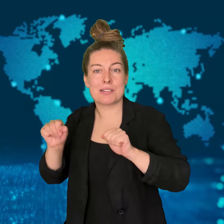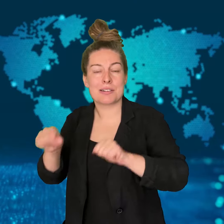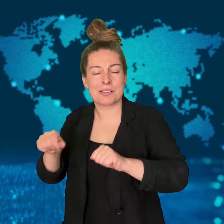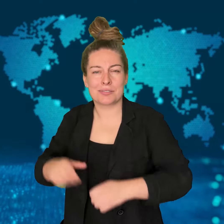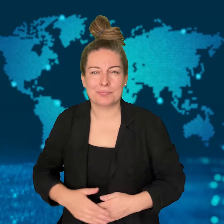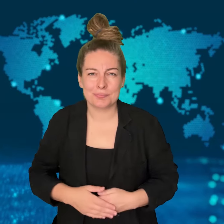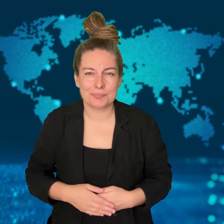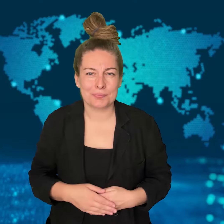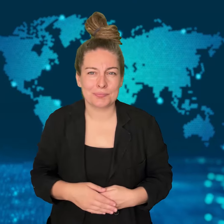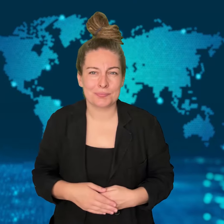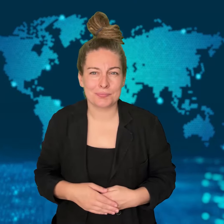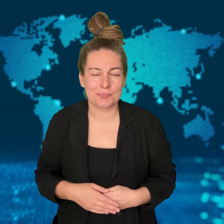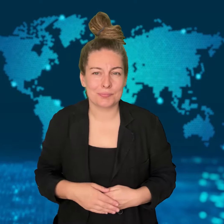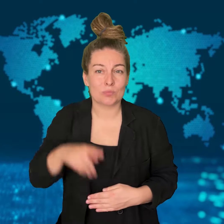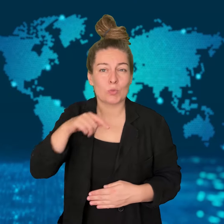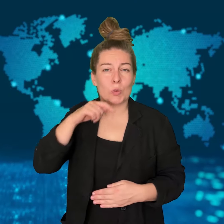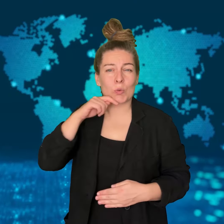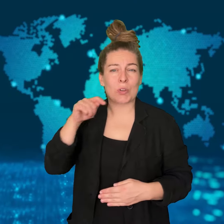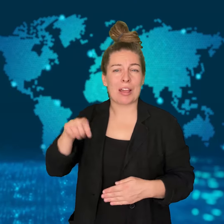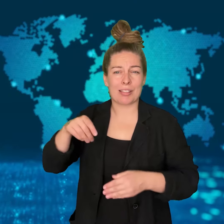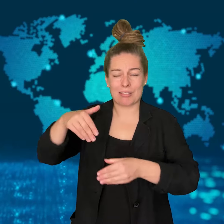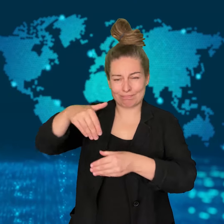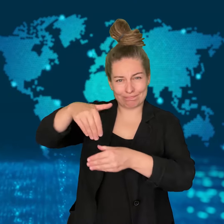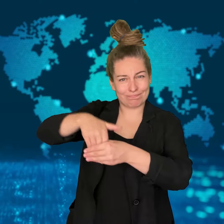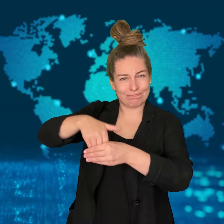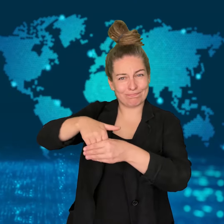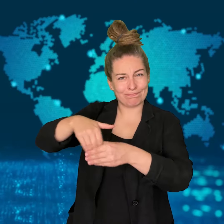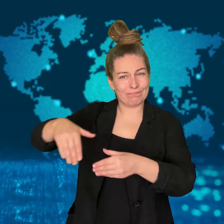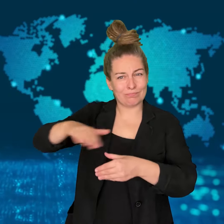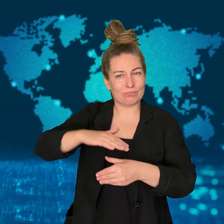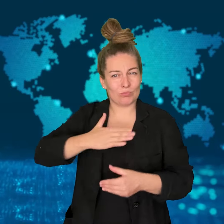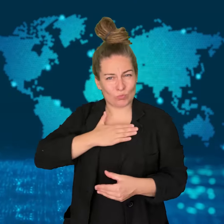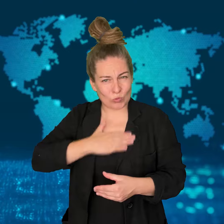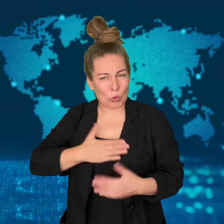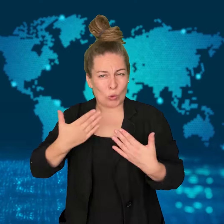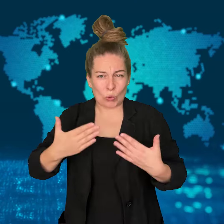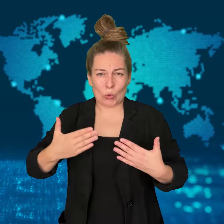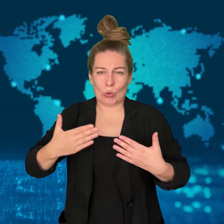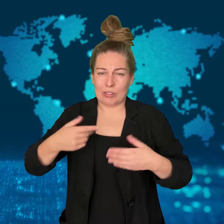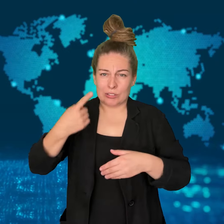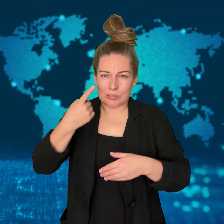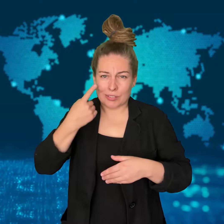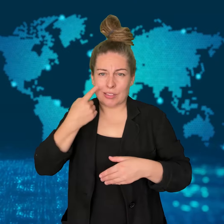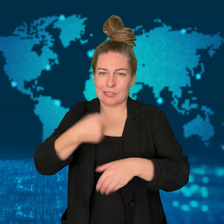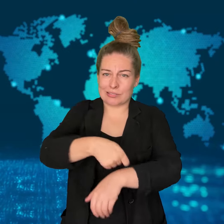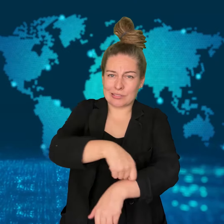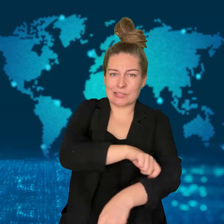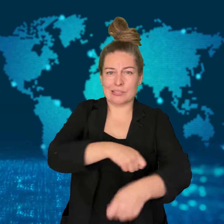the country's strength.